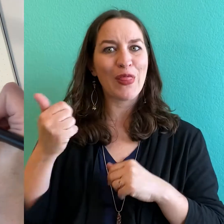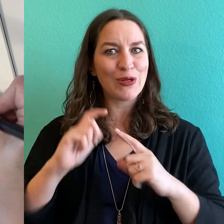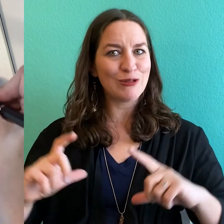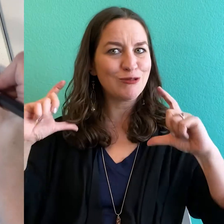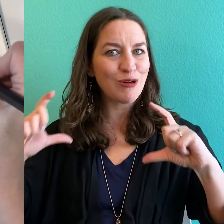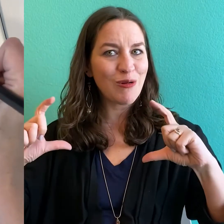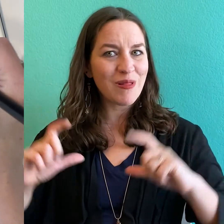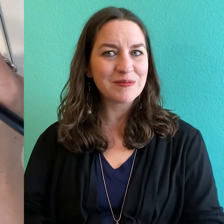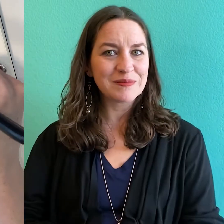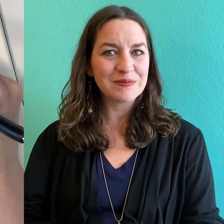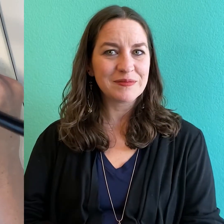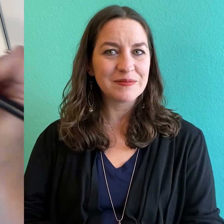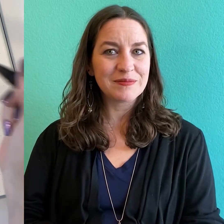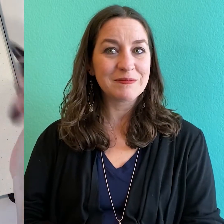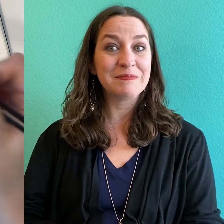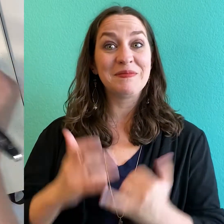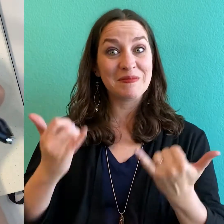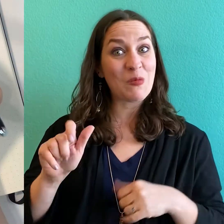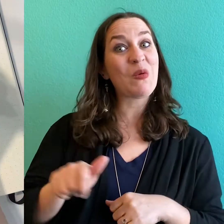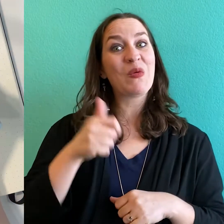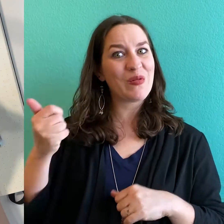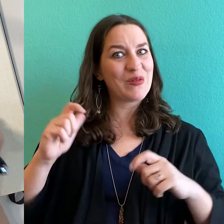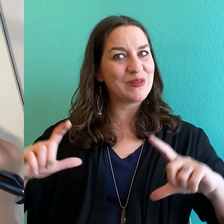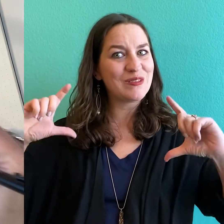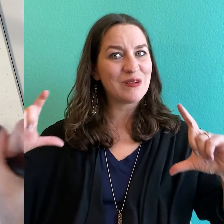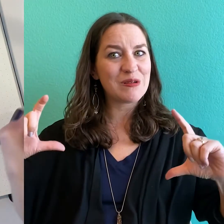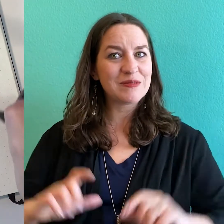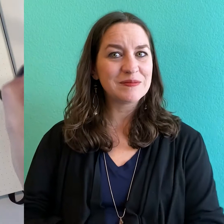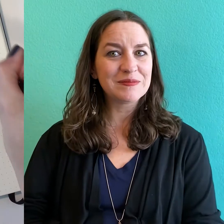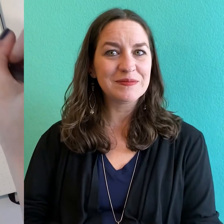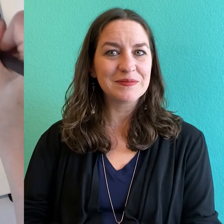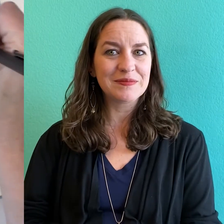I draw another circle around me. I'm going to draw a bigger circle.